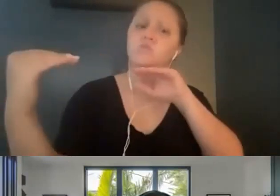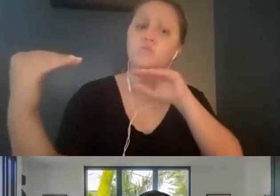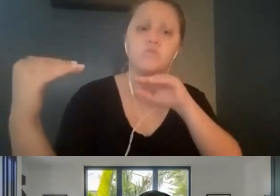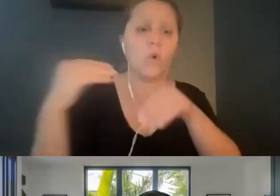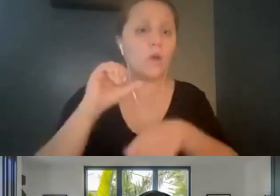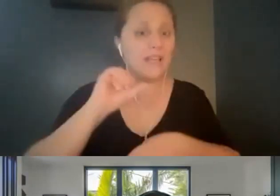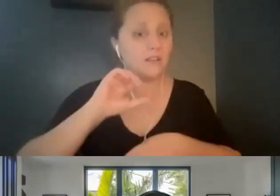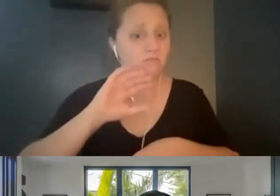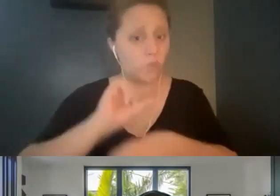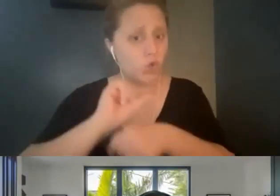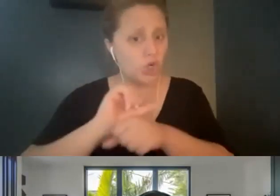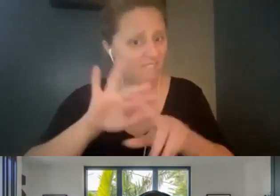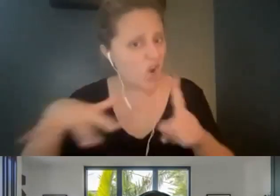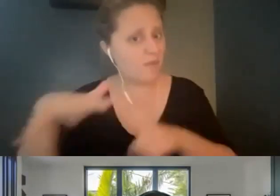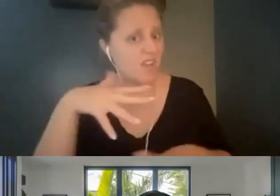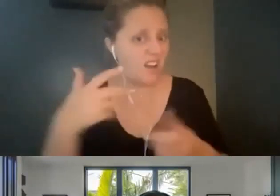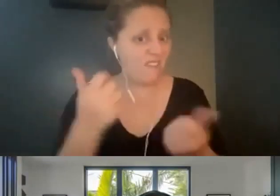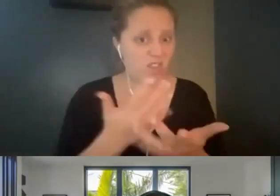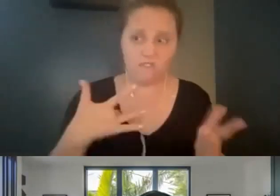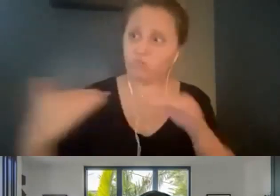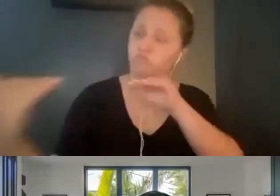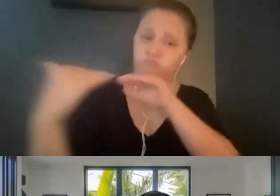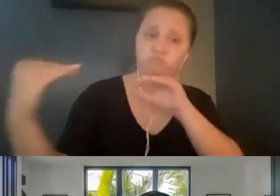when it comes to employment?